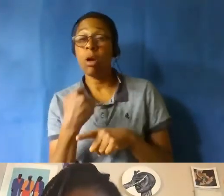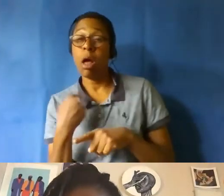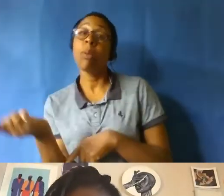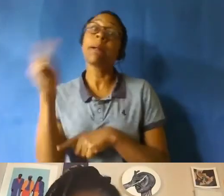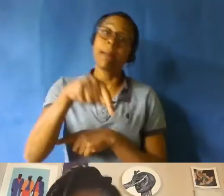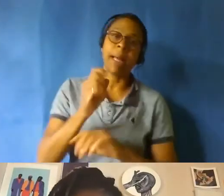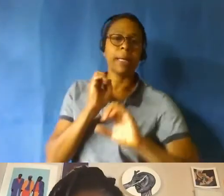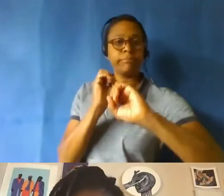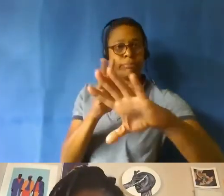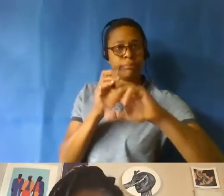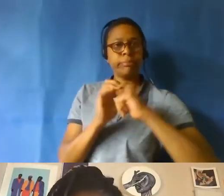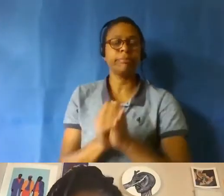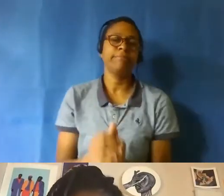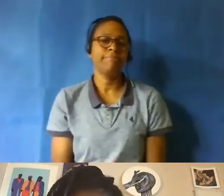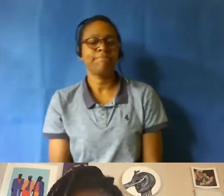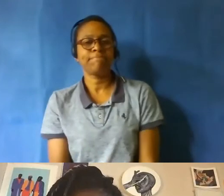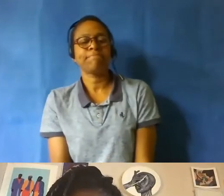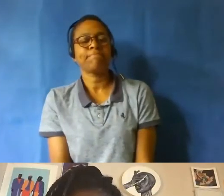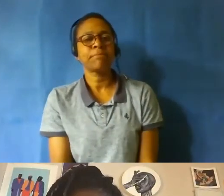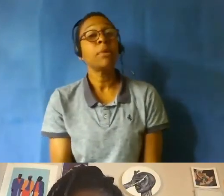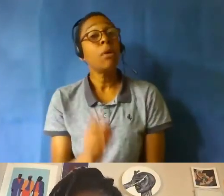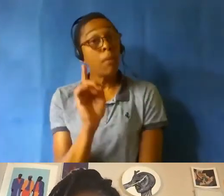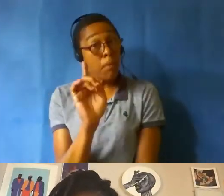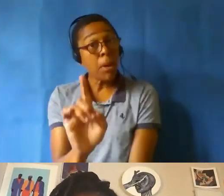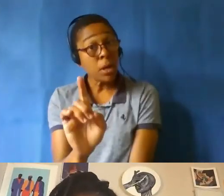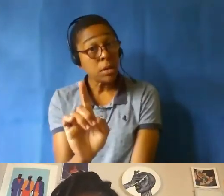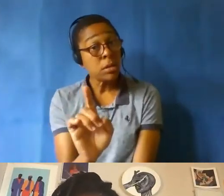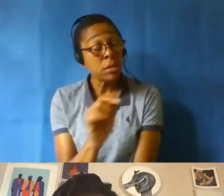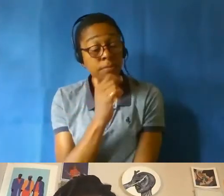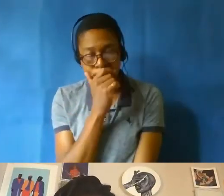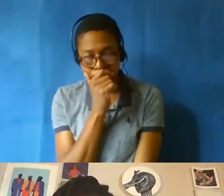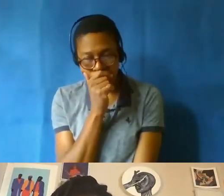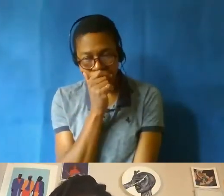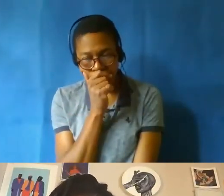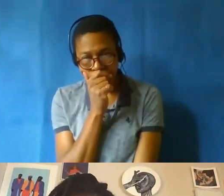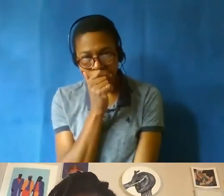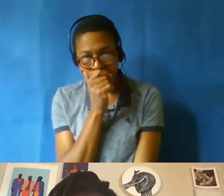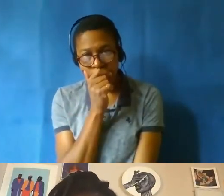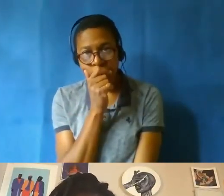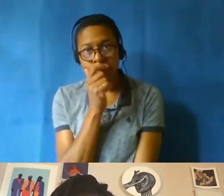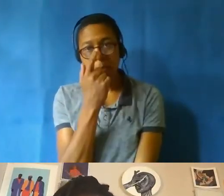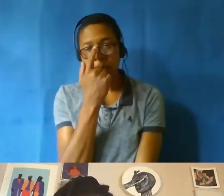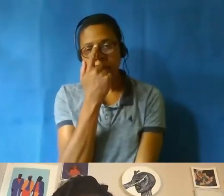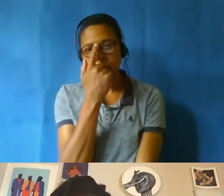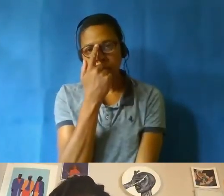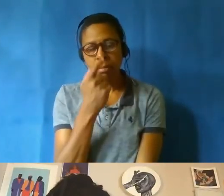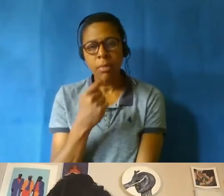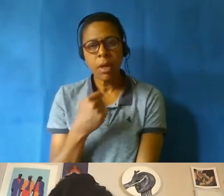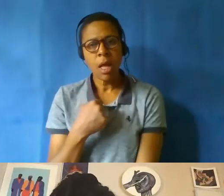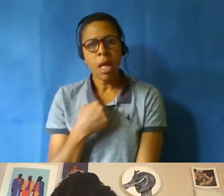recall one but yeah I think since well about the presentation I think it seems